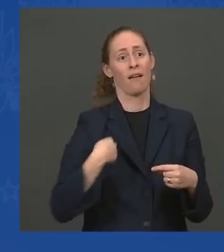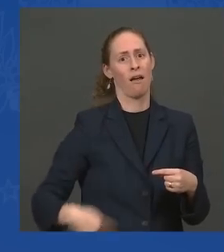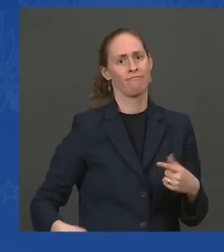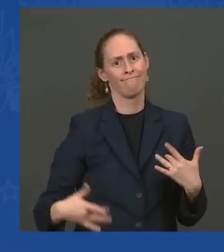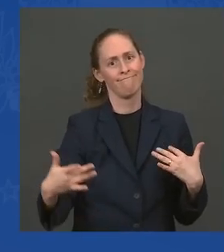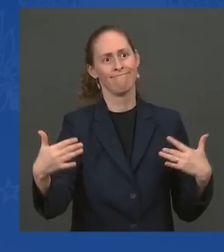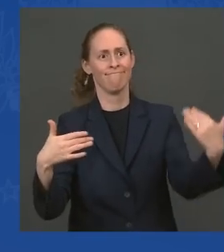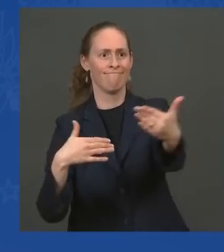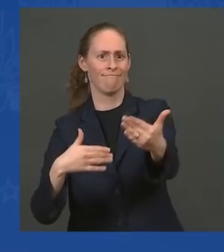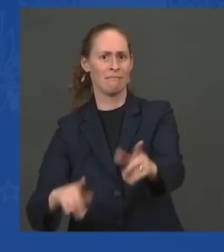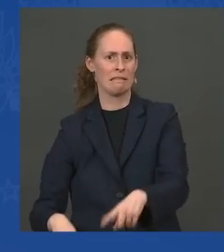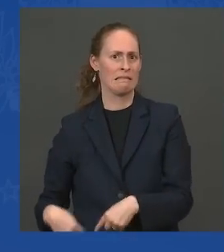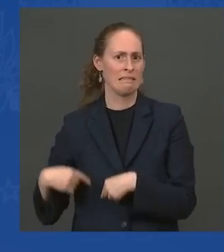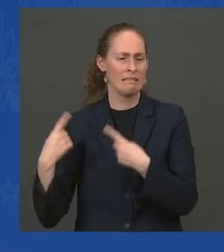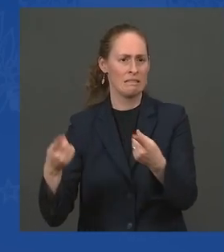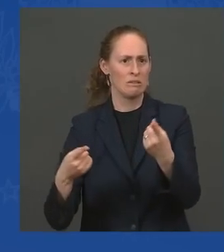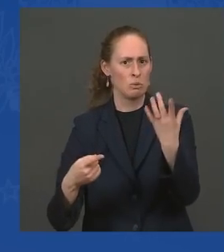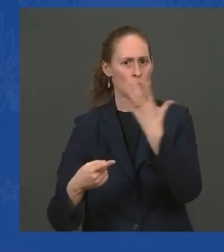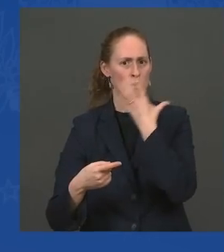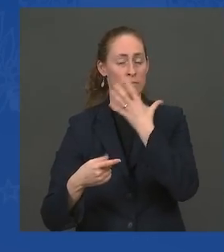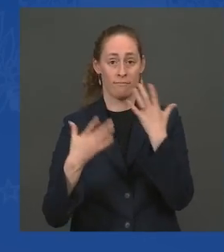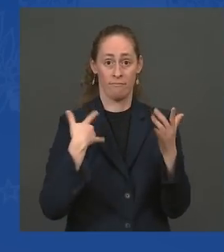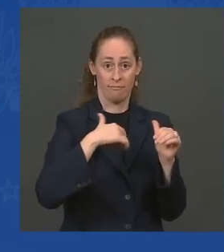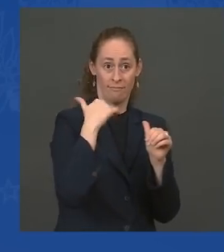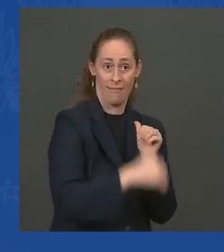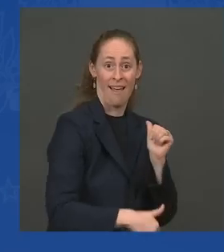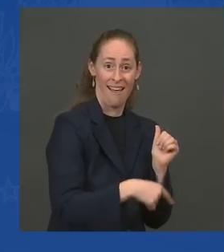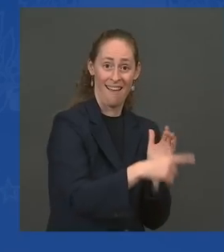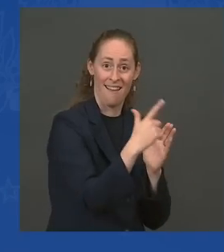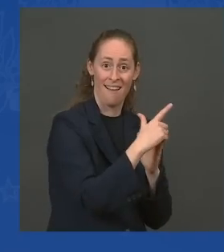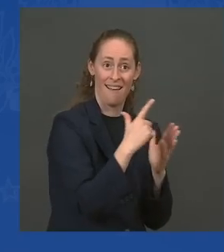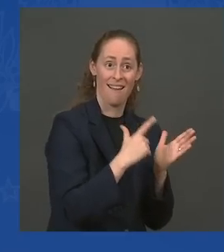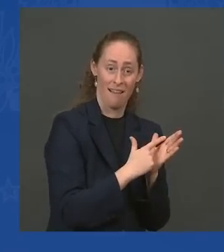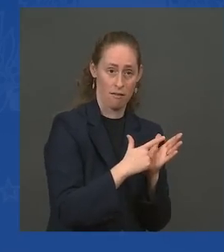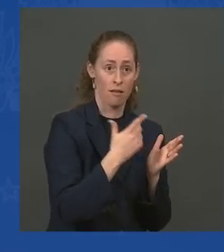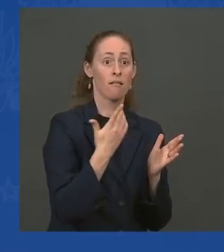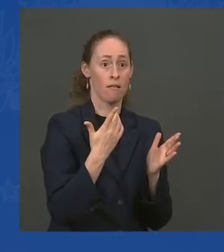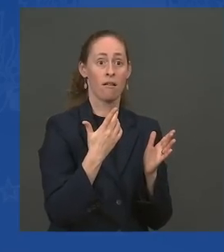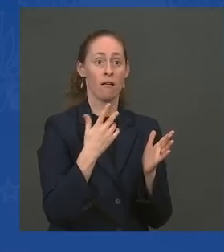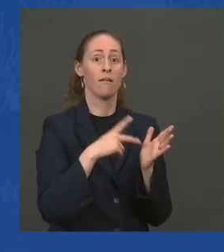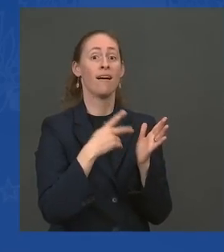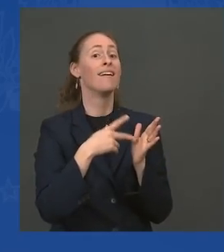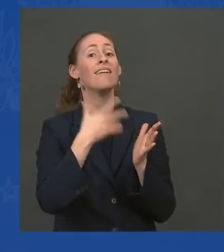Because this law -- because of this law, next year, for the first time in 20 years --